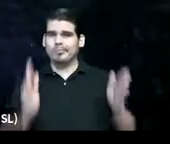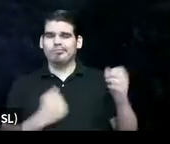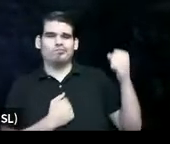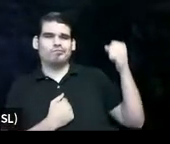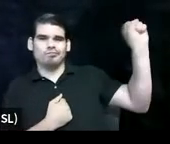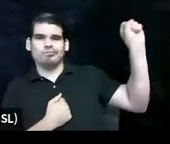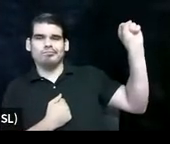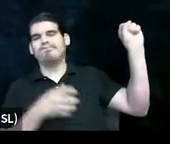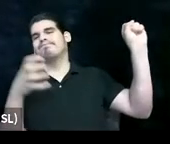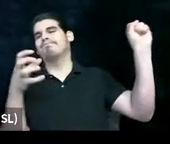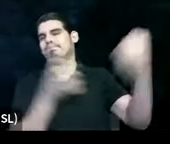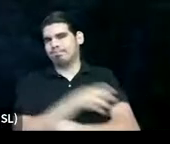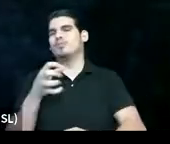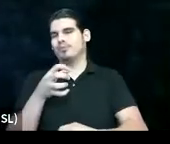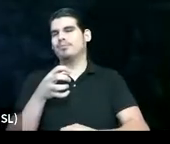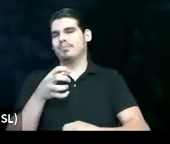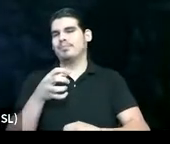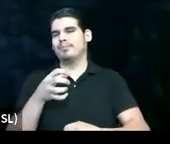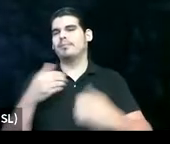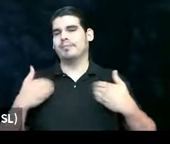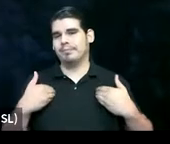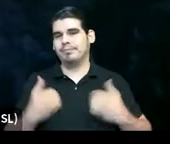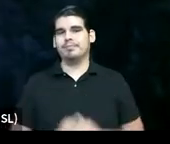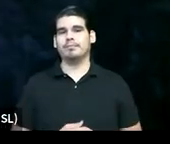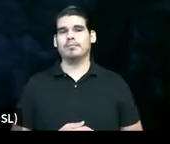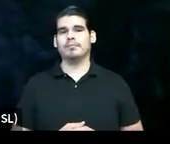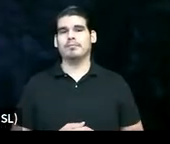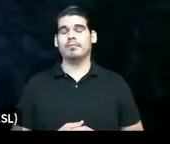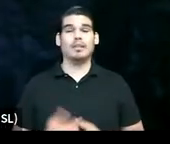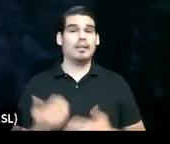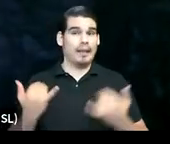I'll go ahead and take those if you have any last ones. But if if you don't, you're free to go.